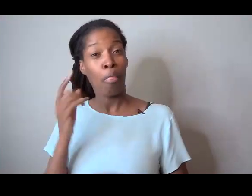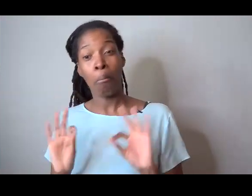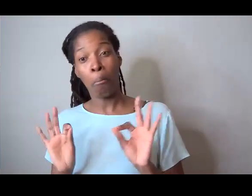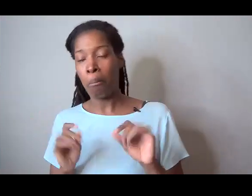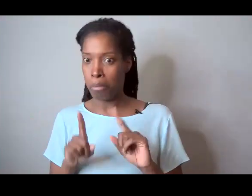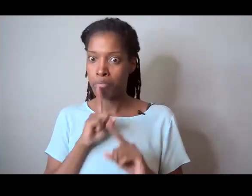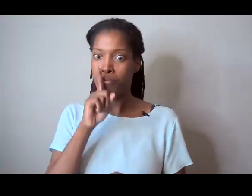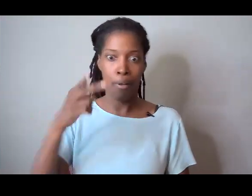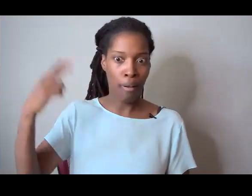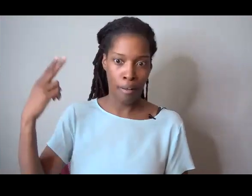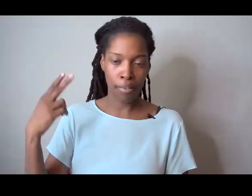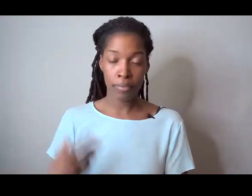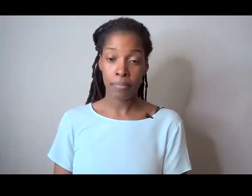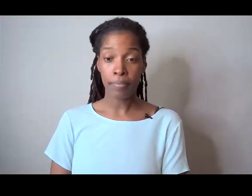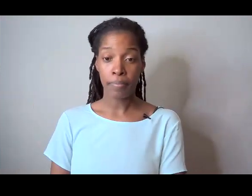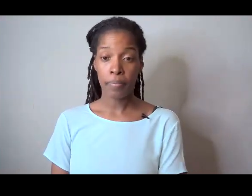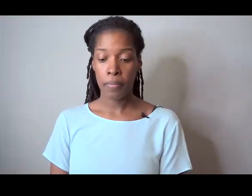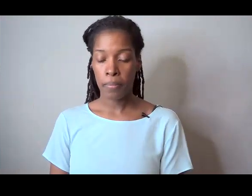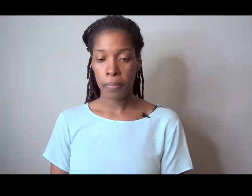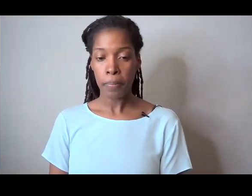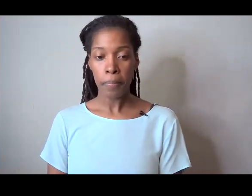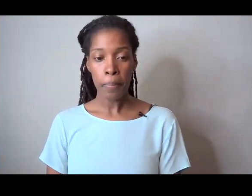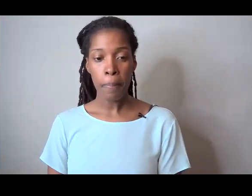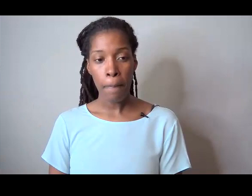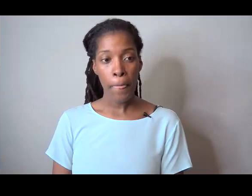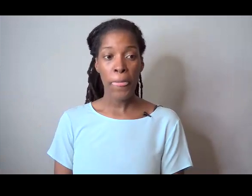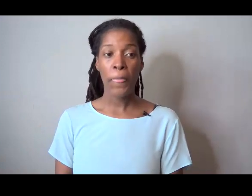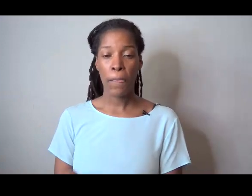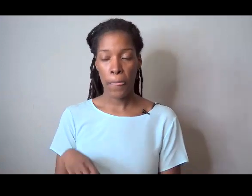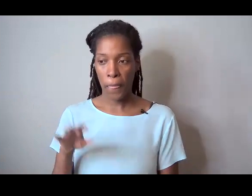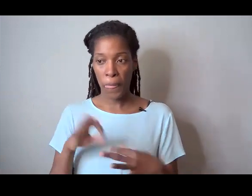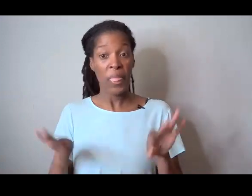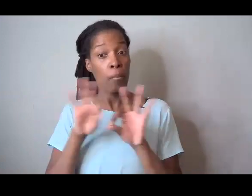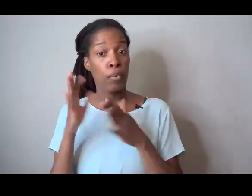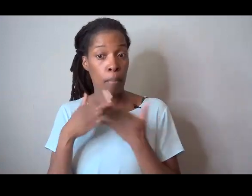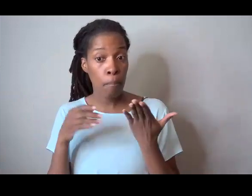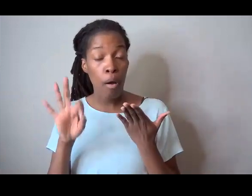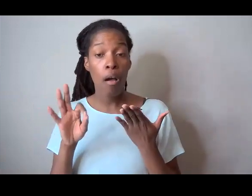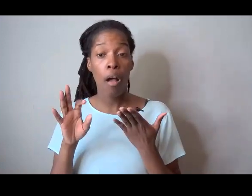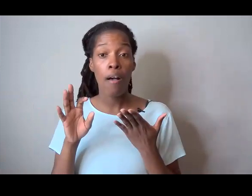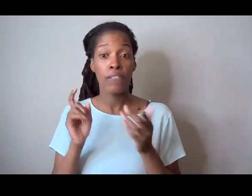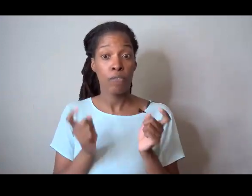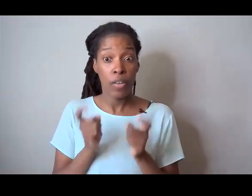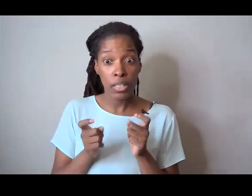So the key to revising, giving a revised projection is tracking what's happening